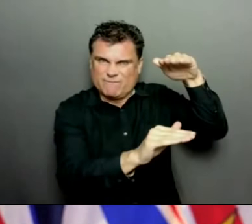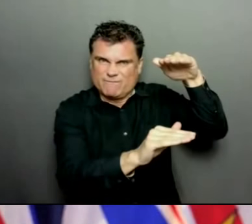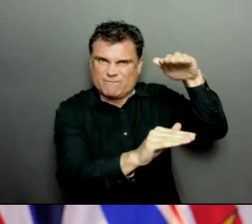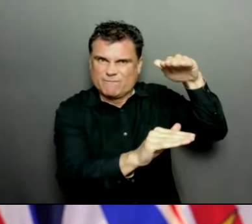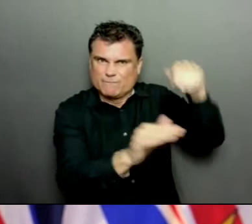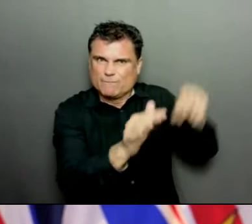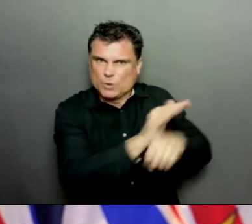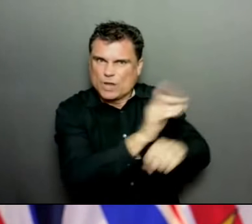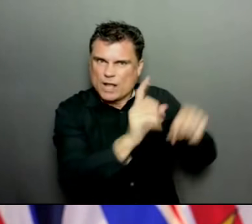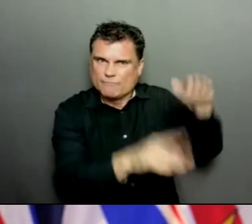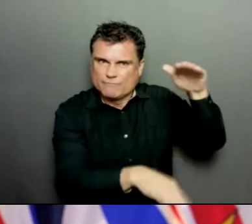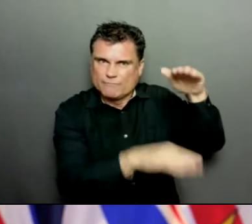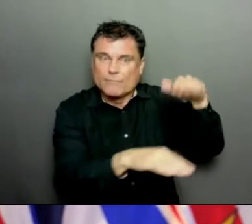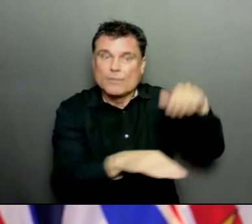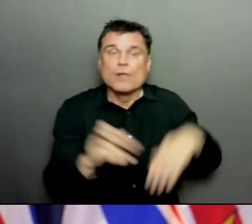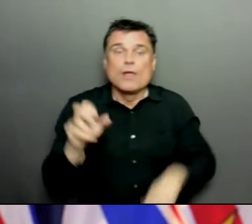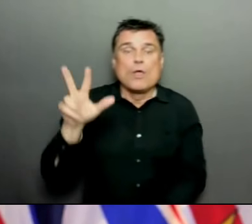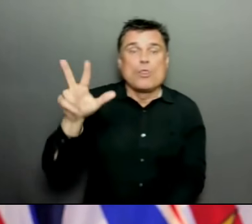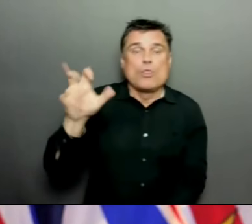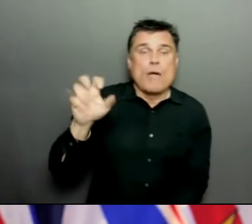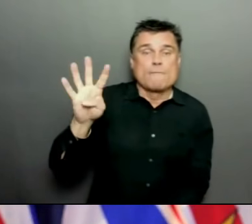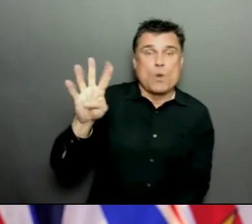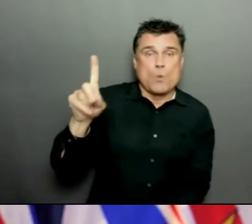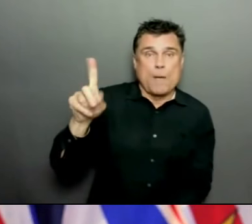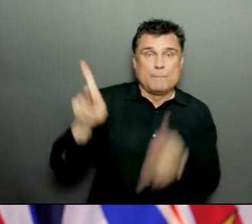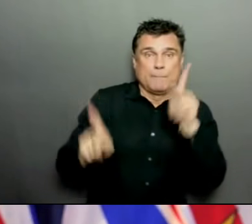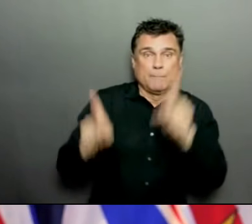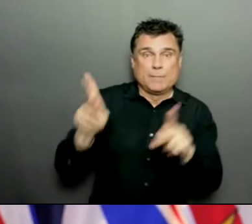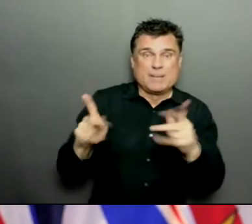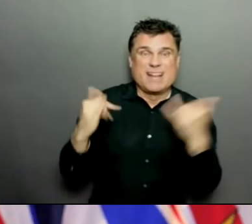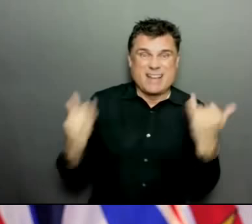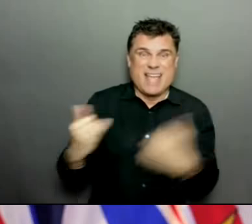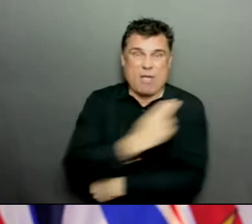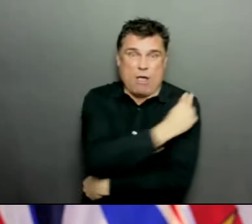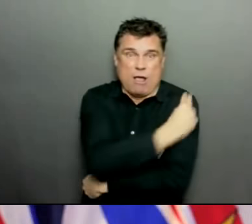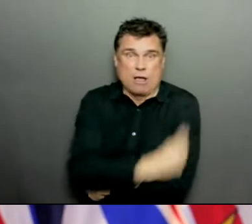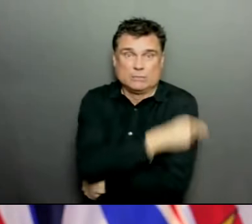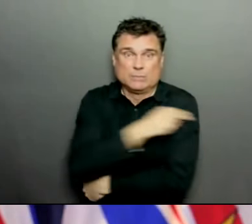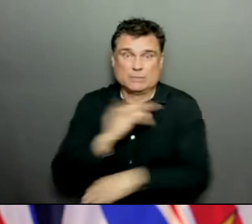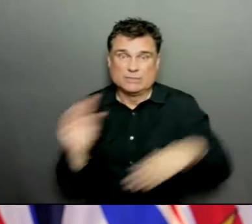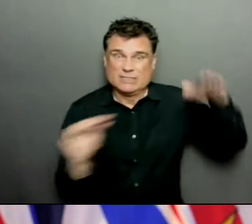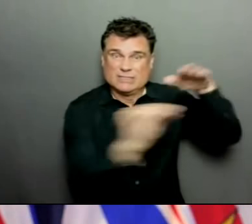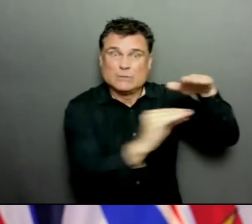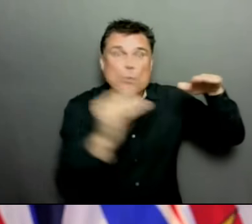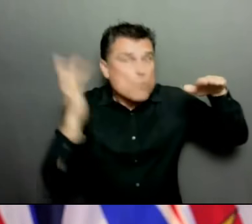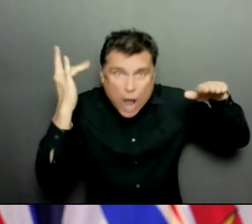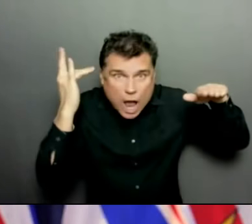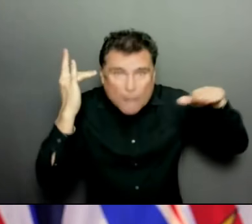beds when you include the search beds that we have added, 3 a and 41 people in hospital from